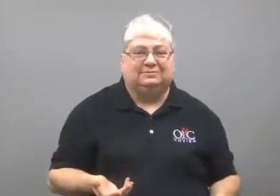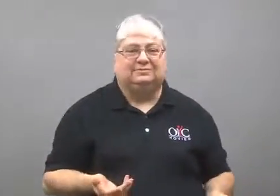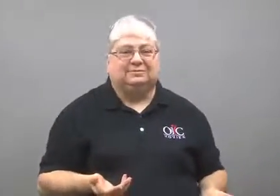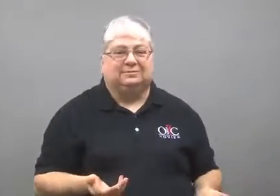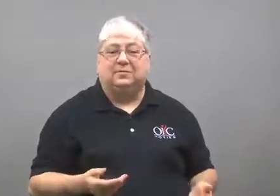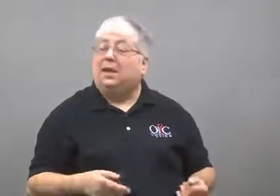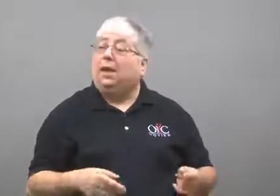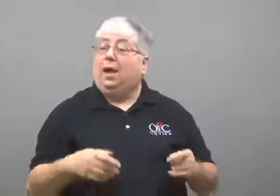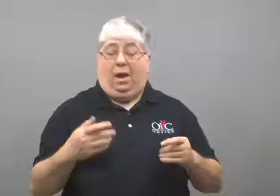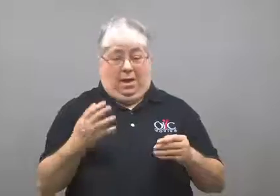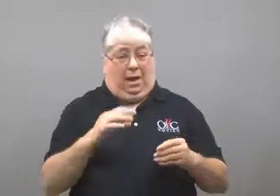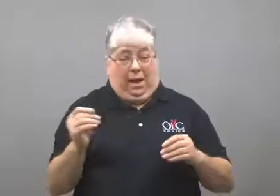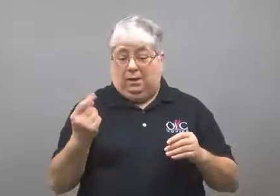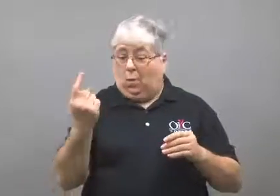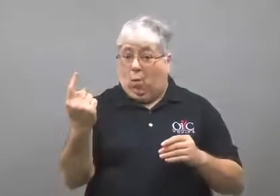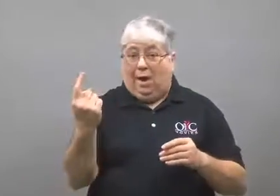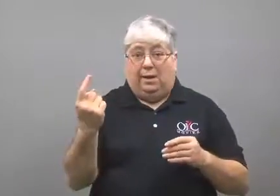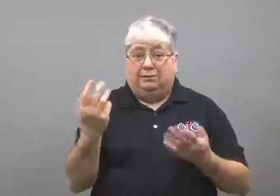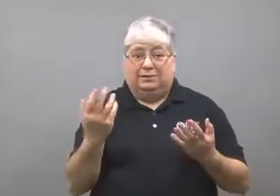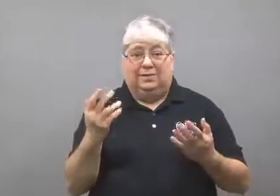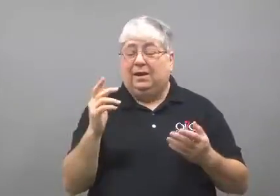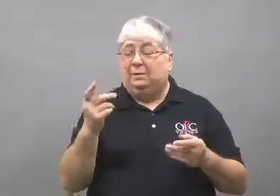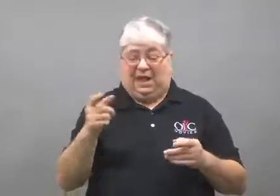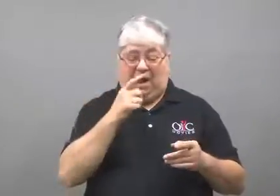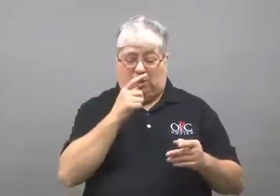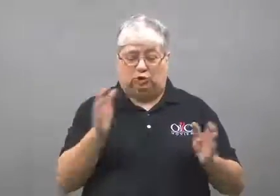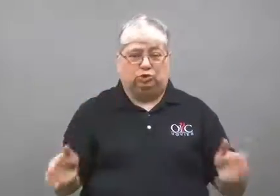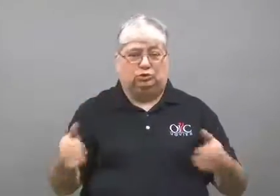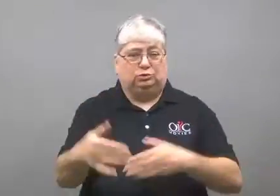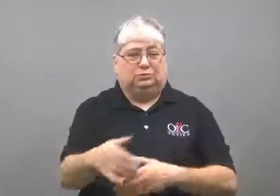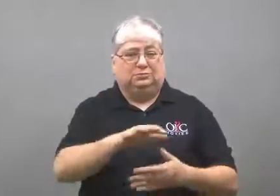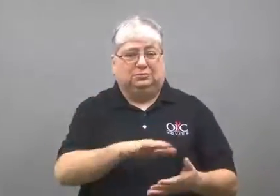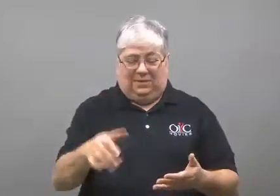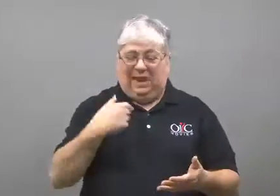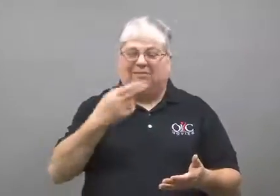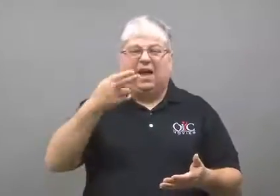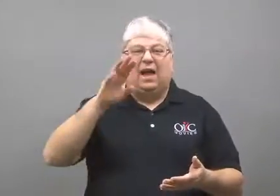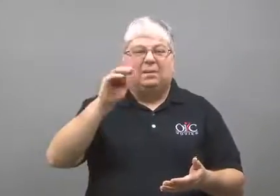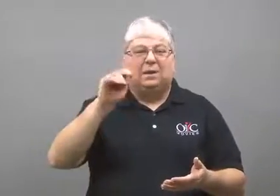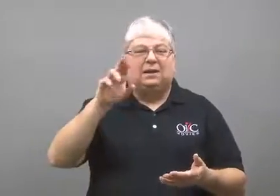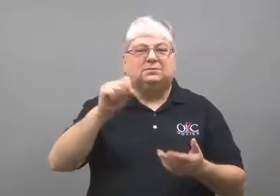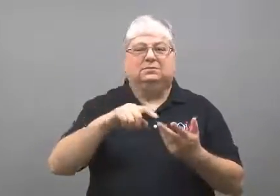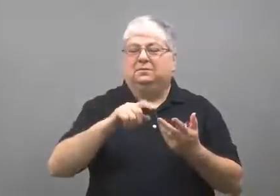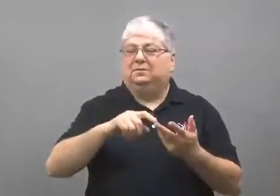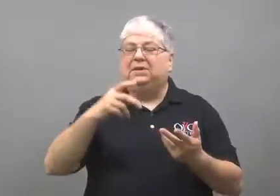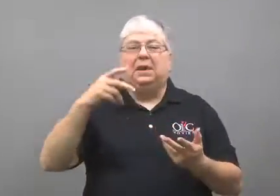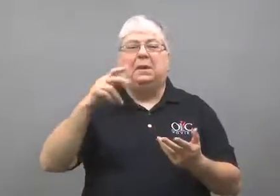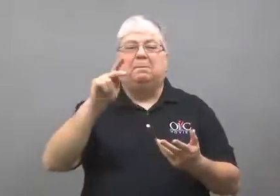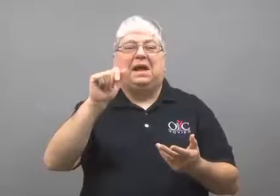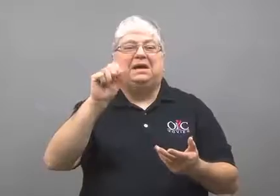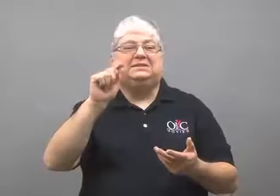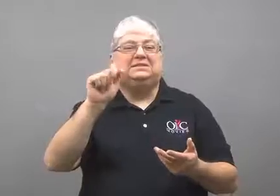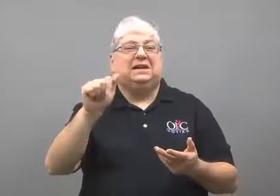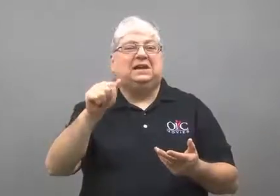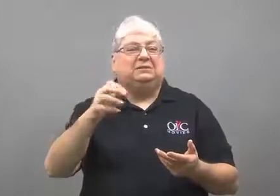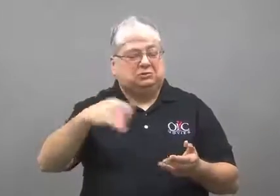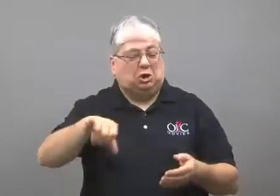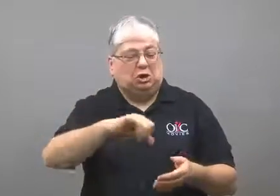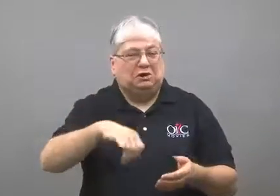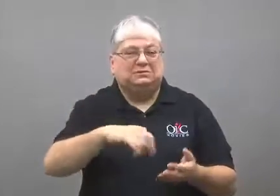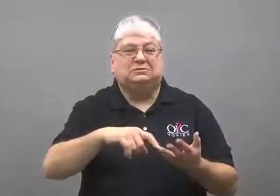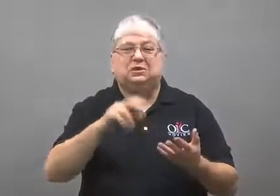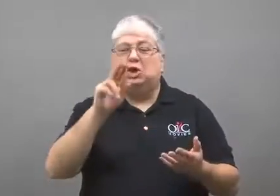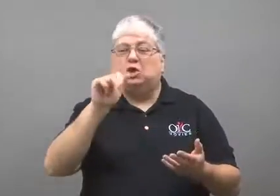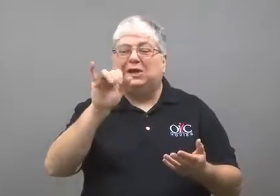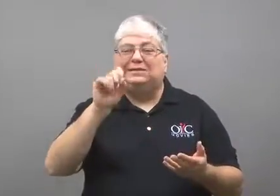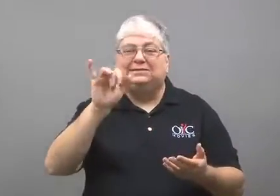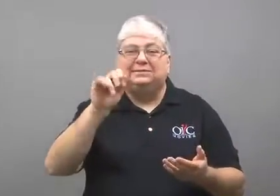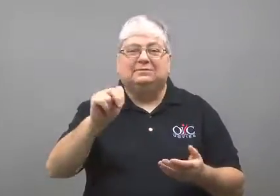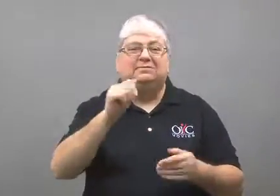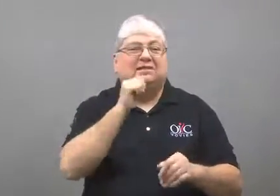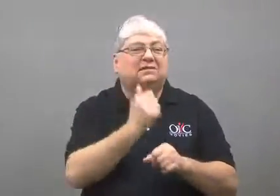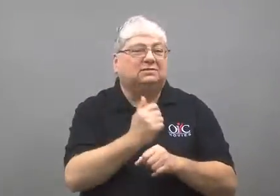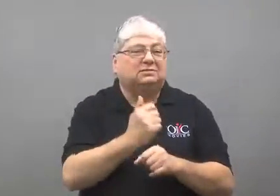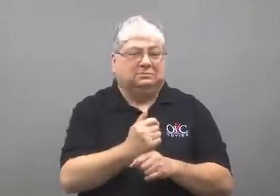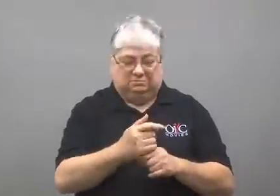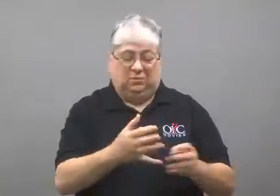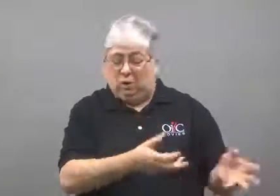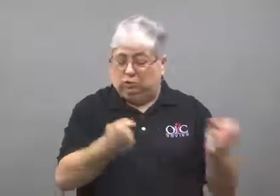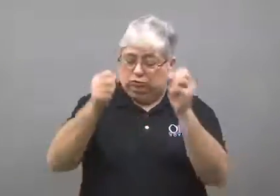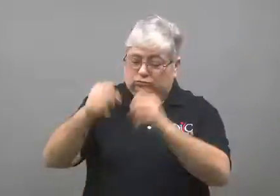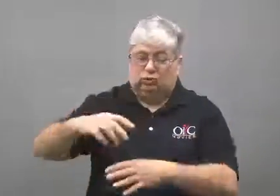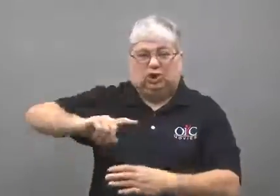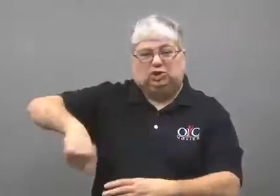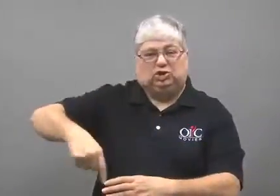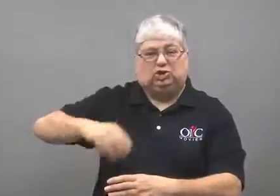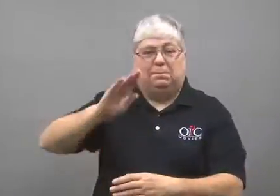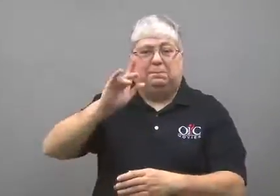In one case, a lunch tray of hommus, pasta with sauce, raisins and nuts